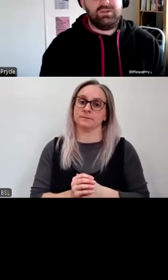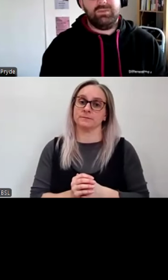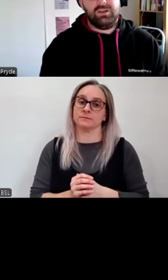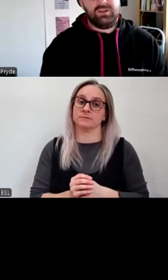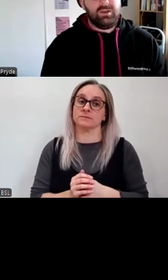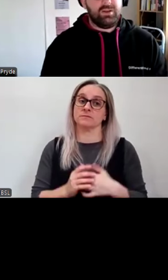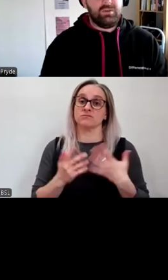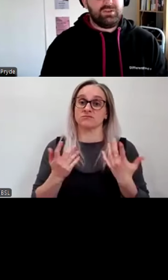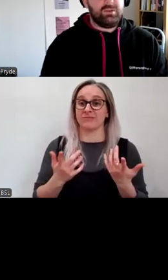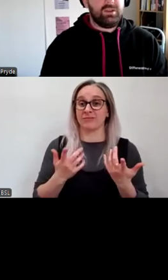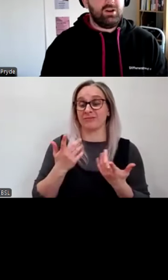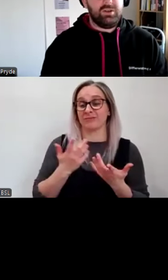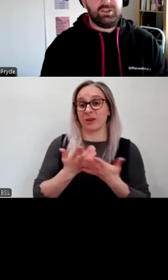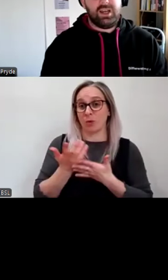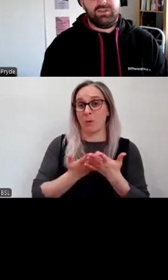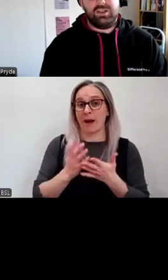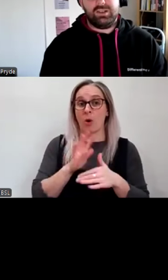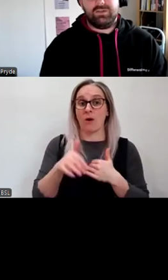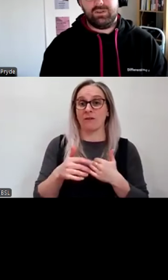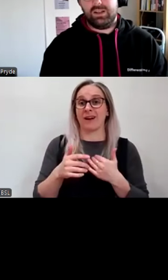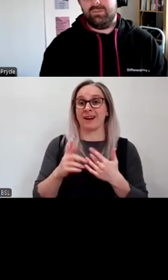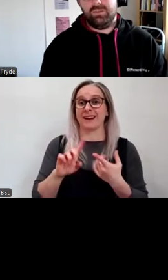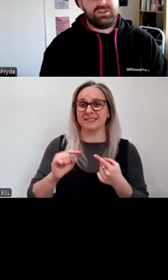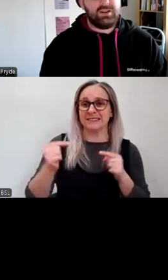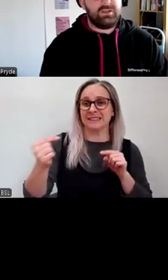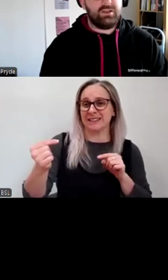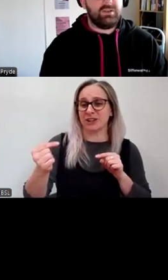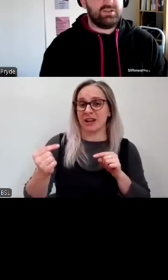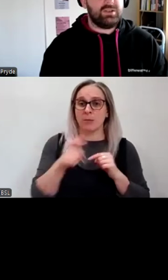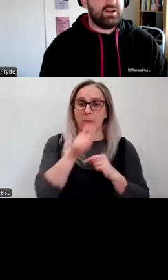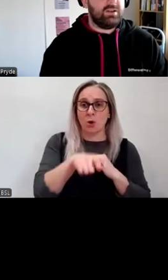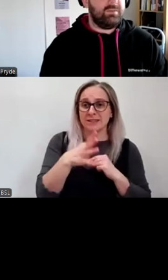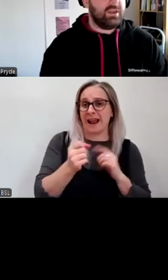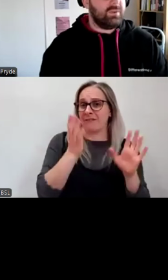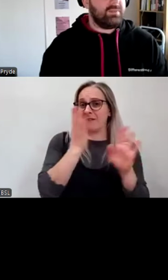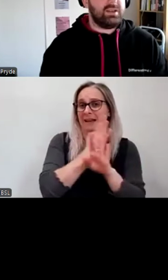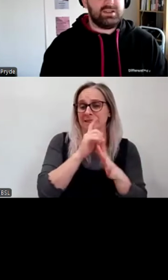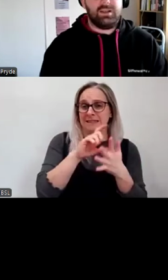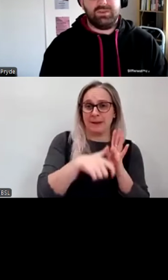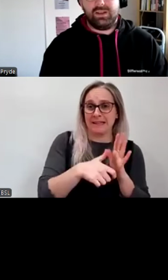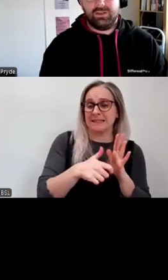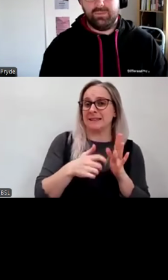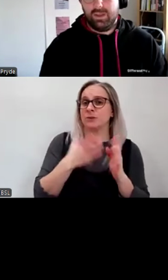we can now jump in and talk about what some of the common challenges for hidden impairments are across our websites in particular.